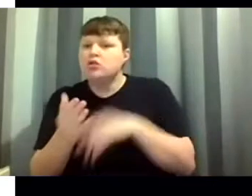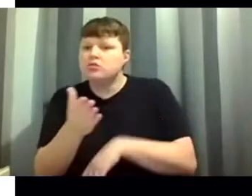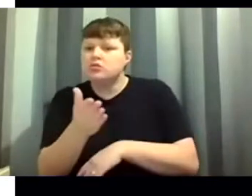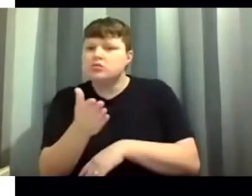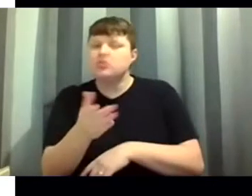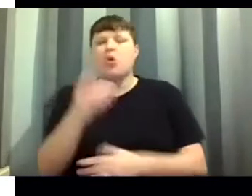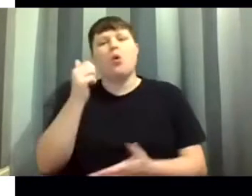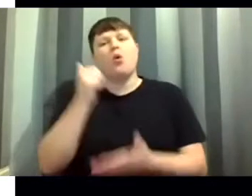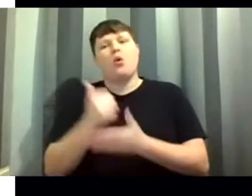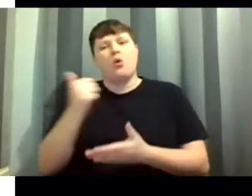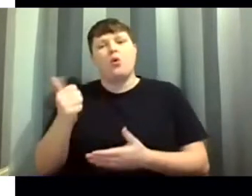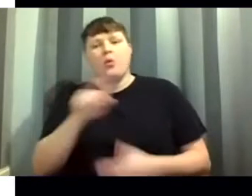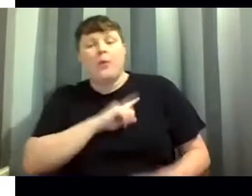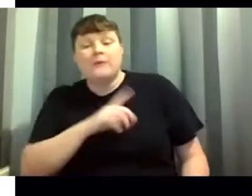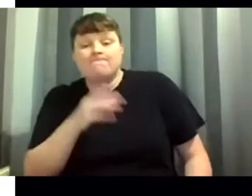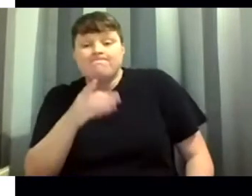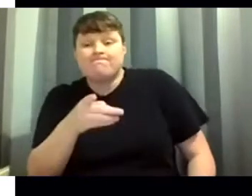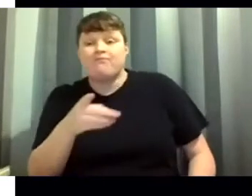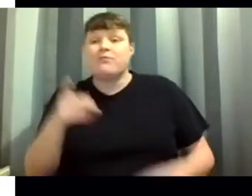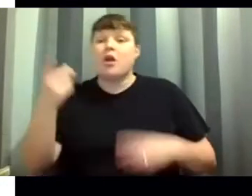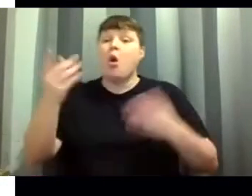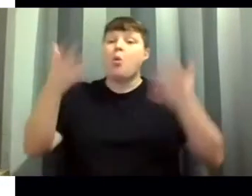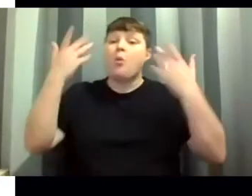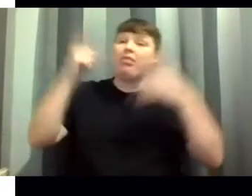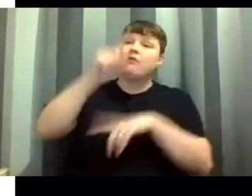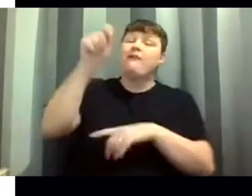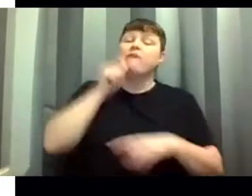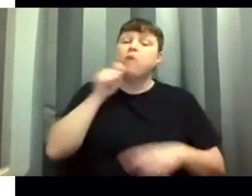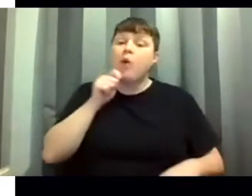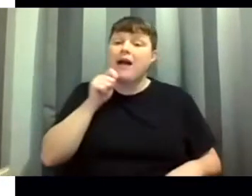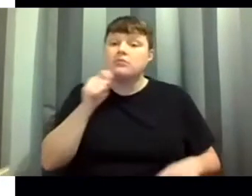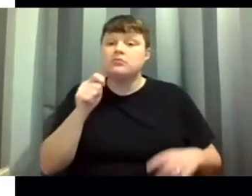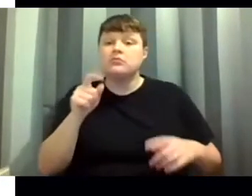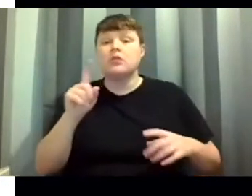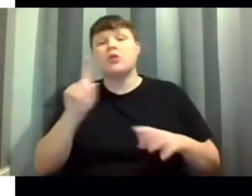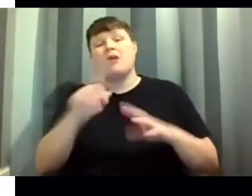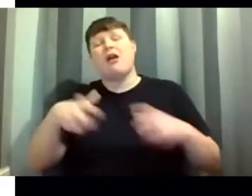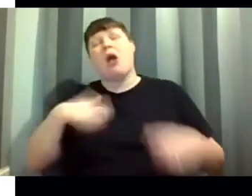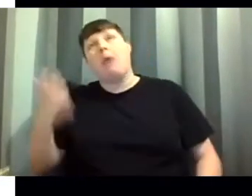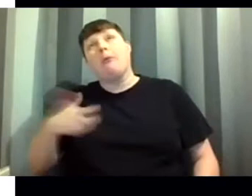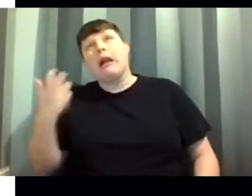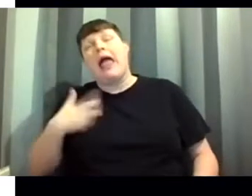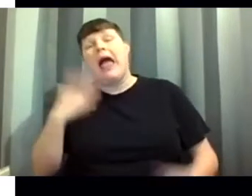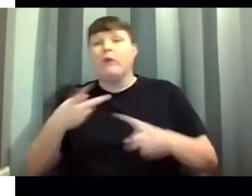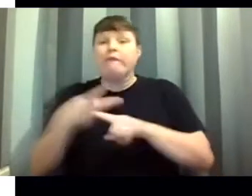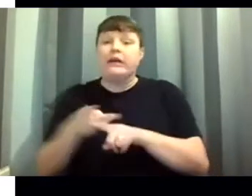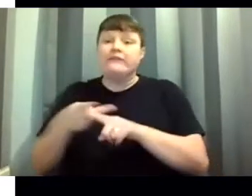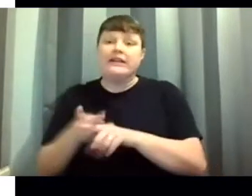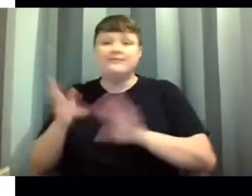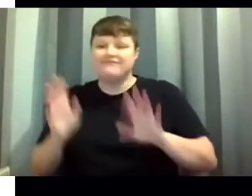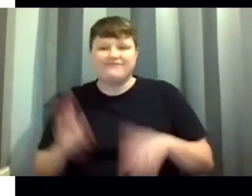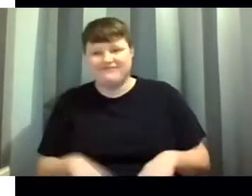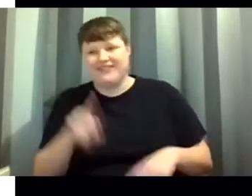because forecasters will not complain if we've got a fix. They complain (all the time). So, in order to